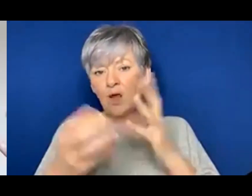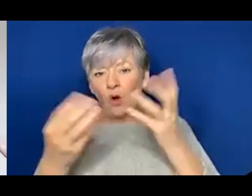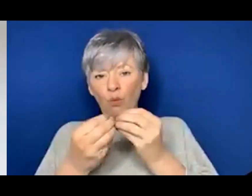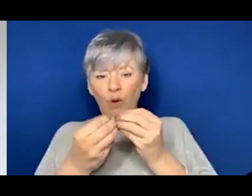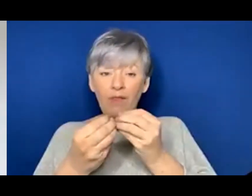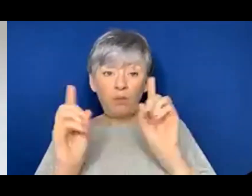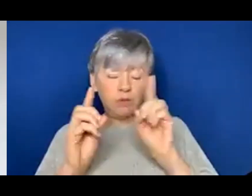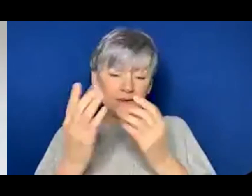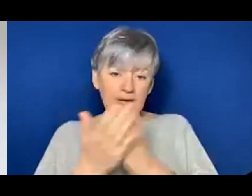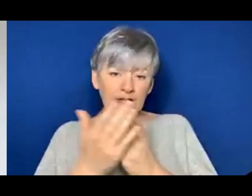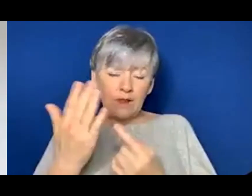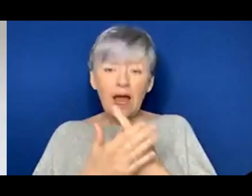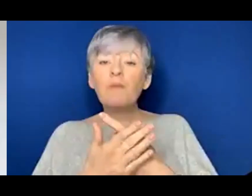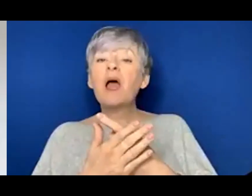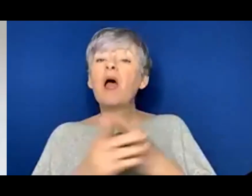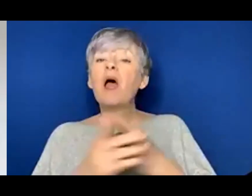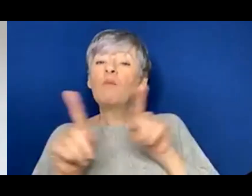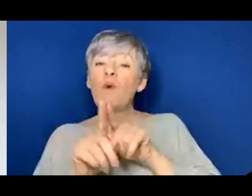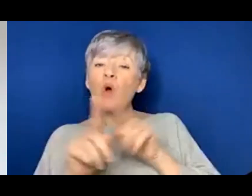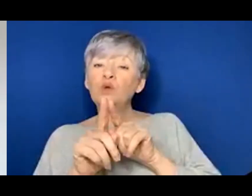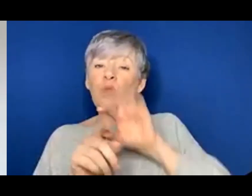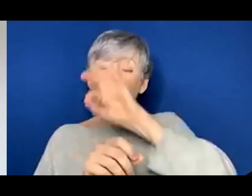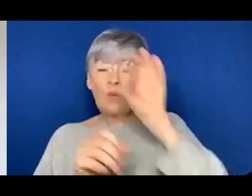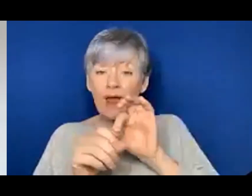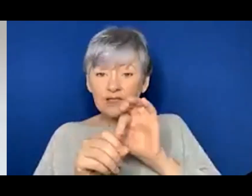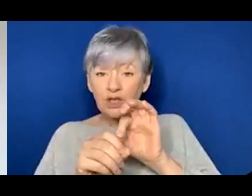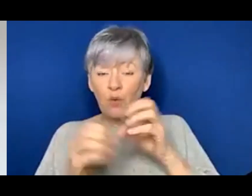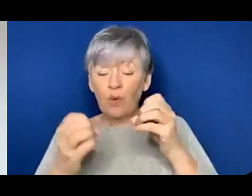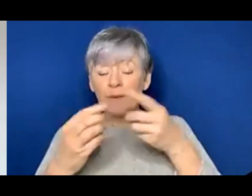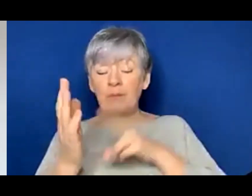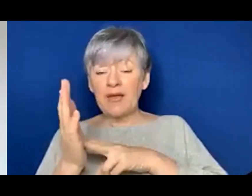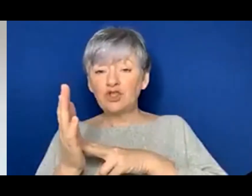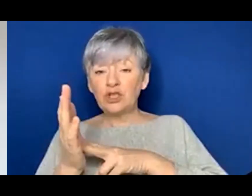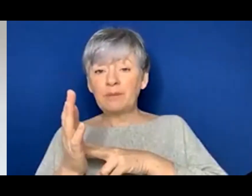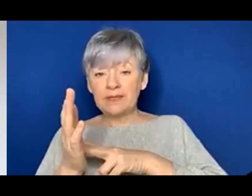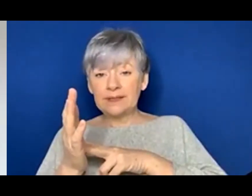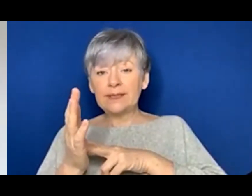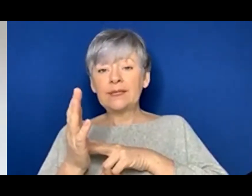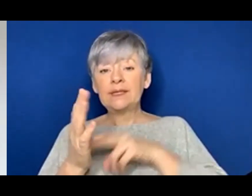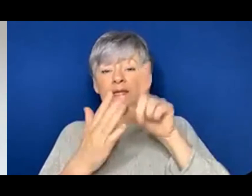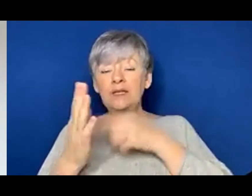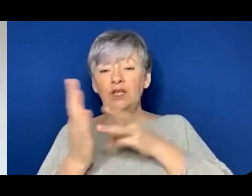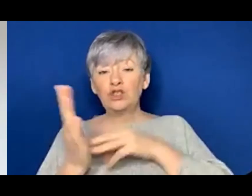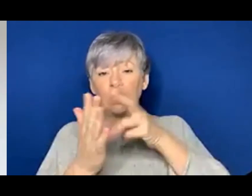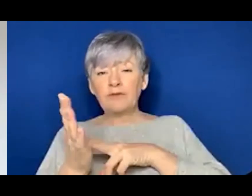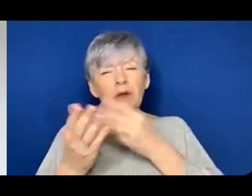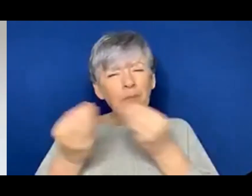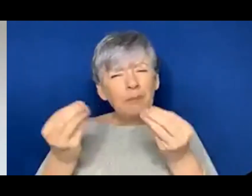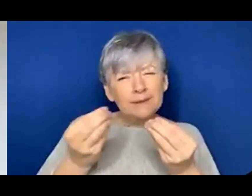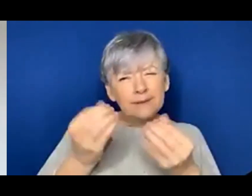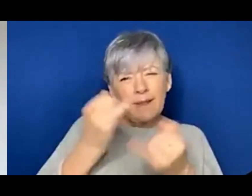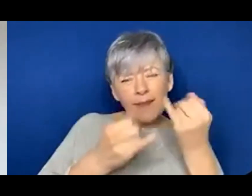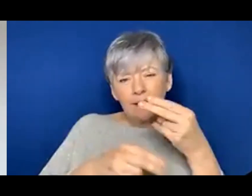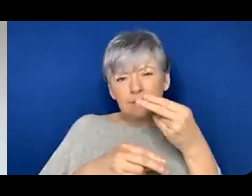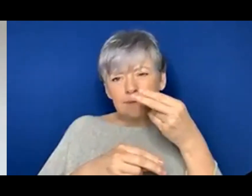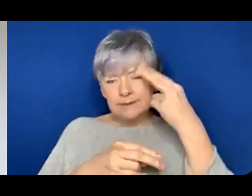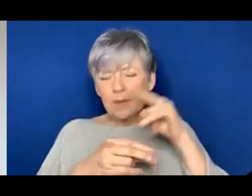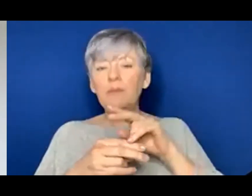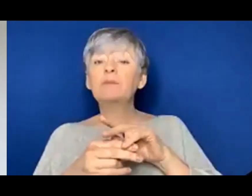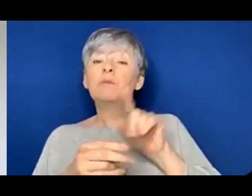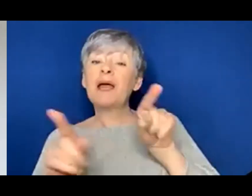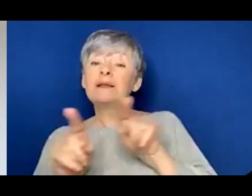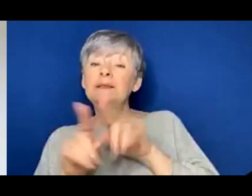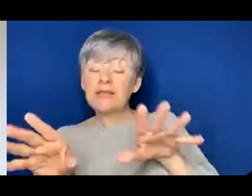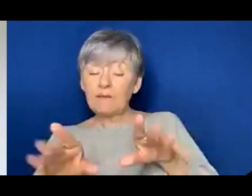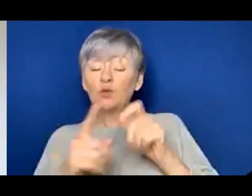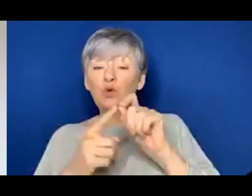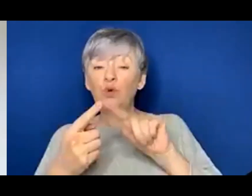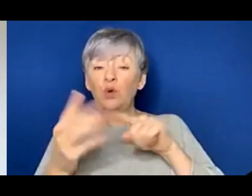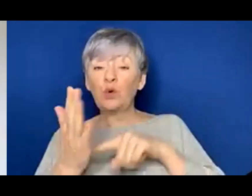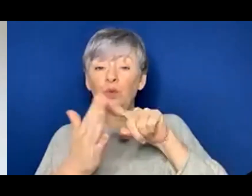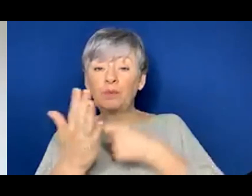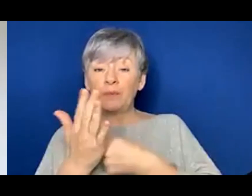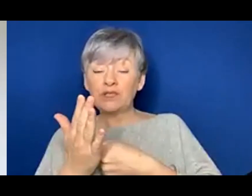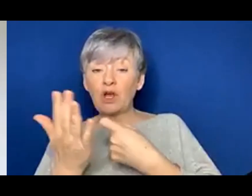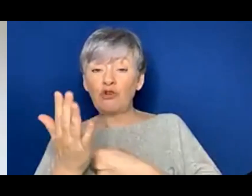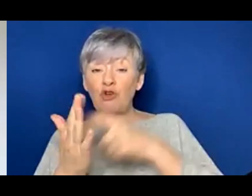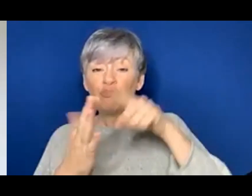also the music of Benjamin Teagues, and Peter Reynolds, who had a brilliant ability to make